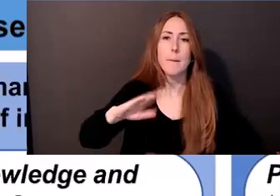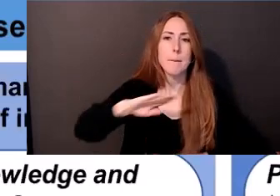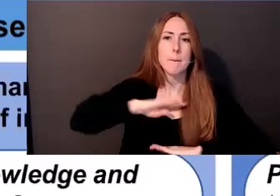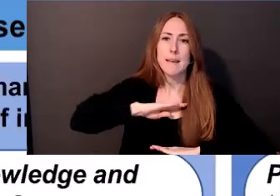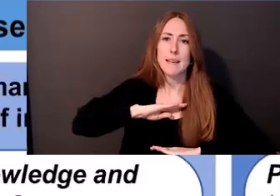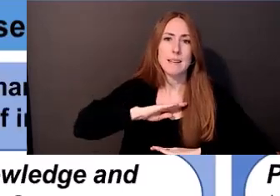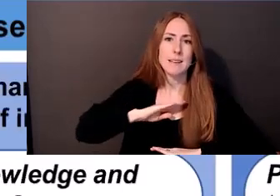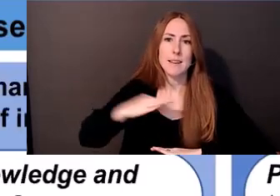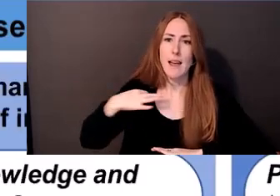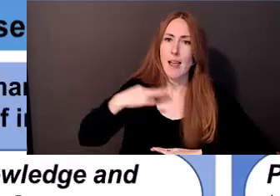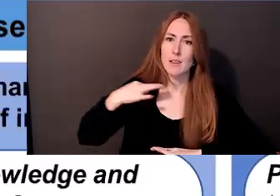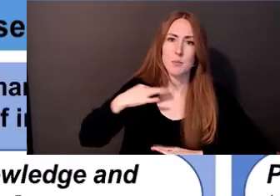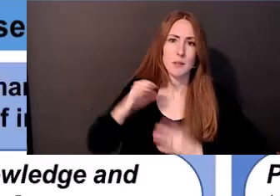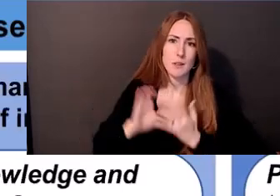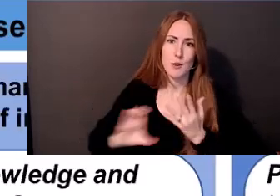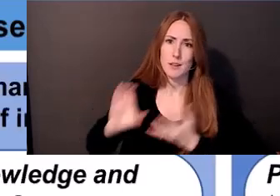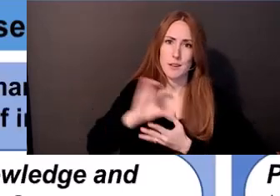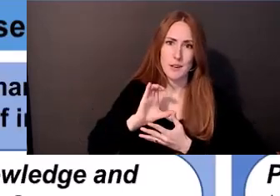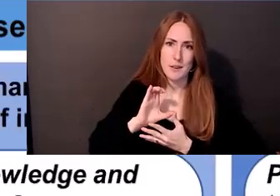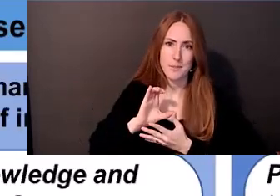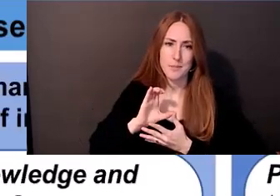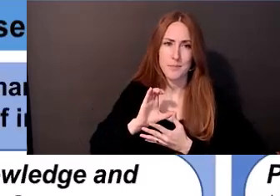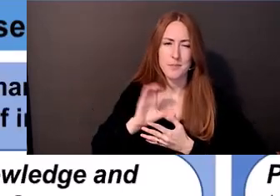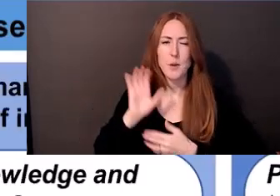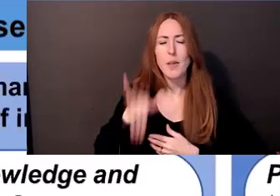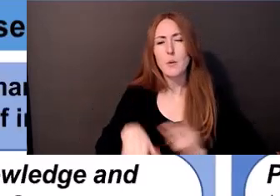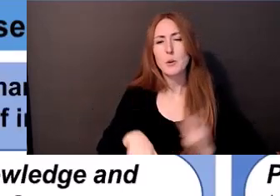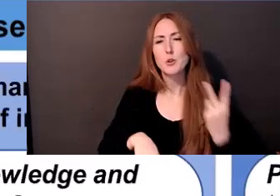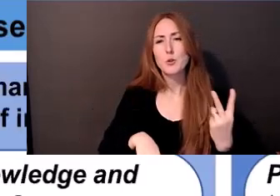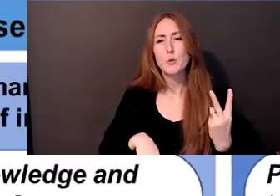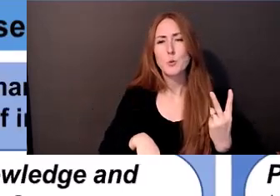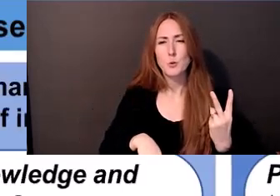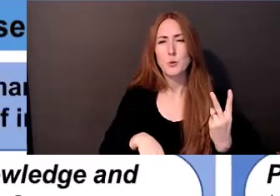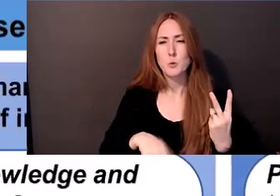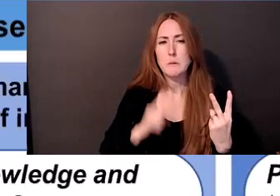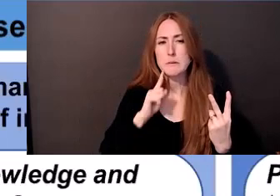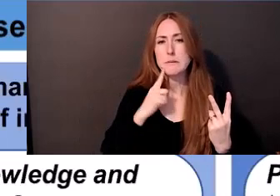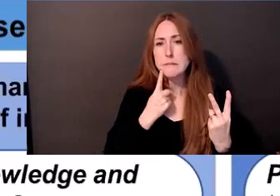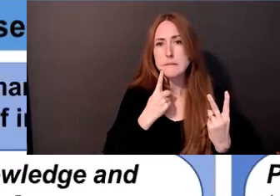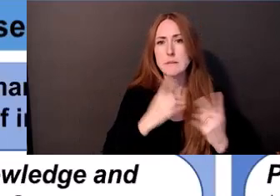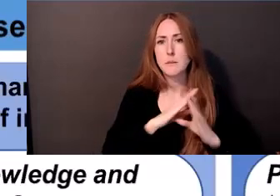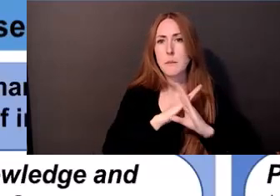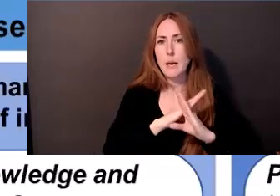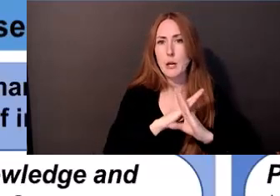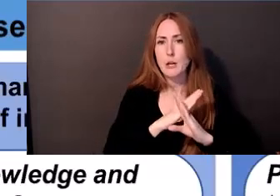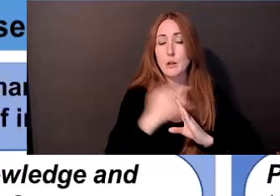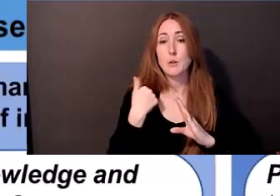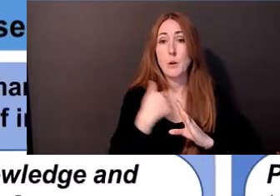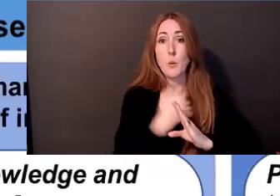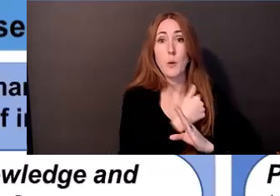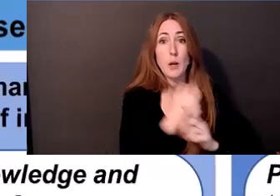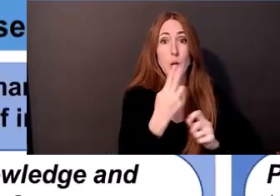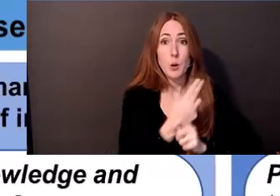So those were two major barriers that we took and used the information from this phase of the study